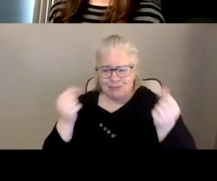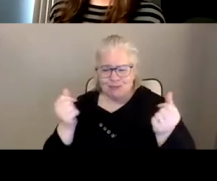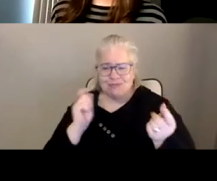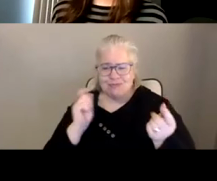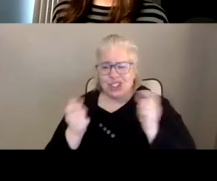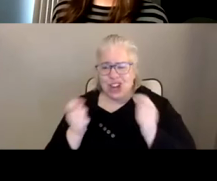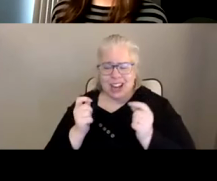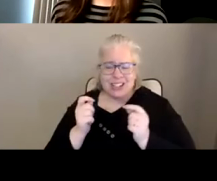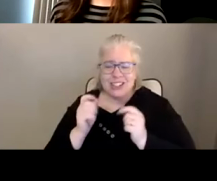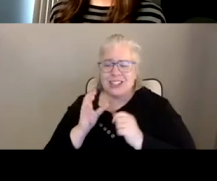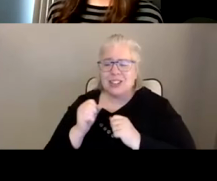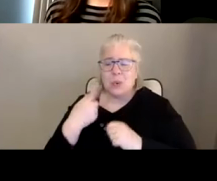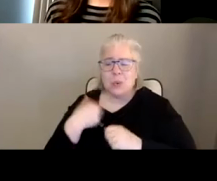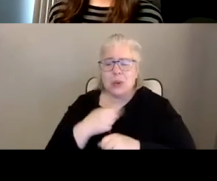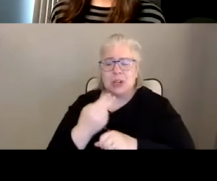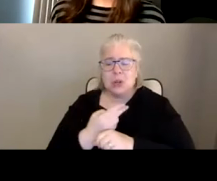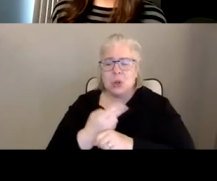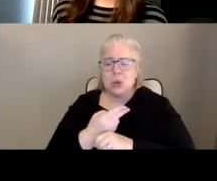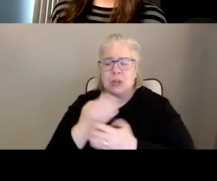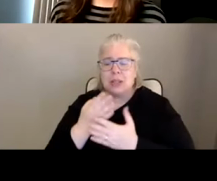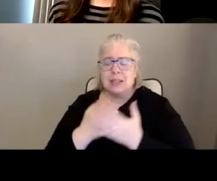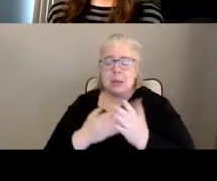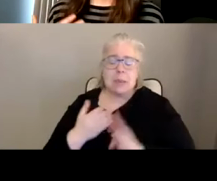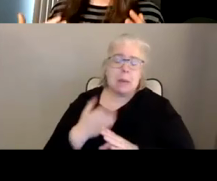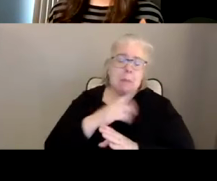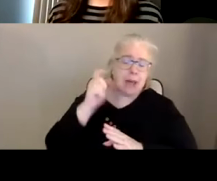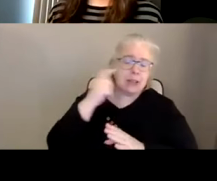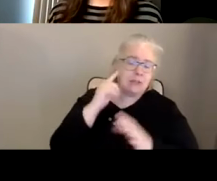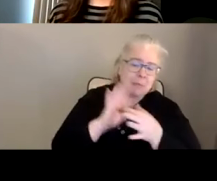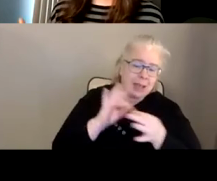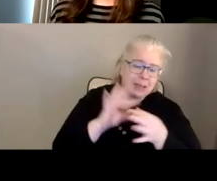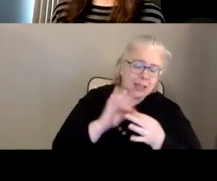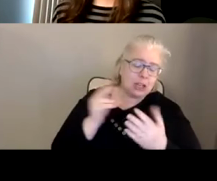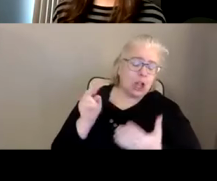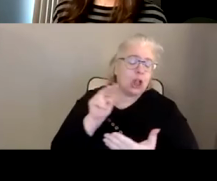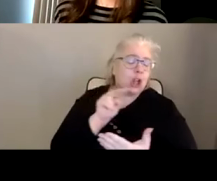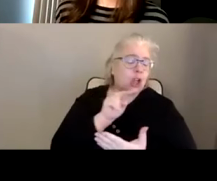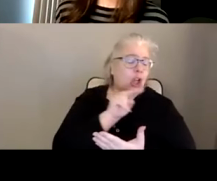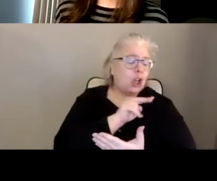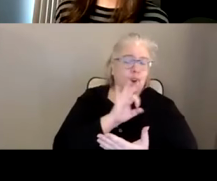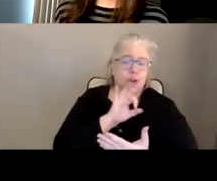And so we used some of the past government messaging and looked at the format and the timing for that.